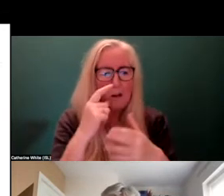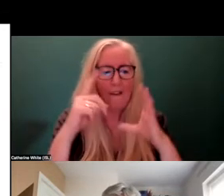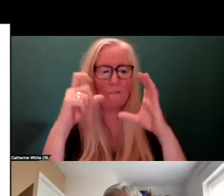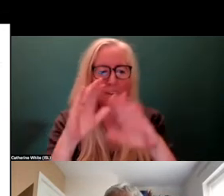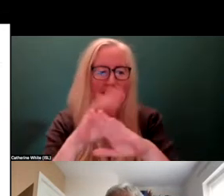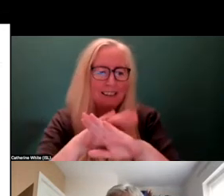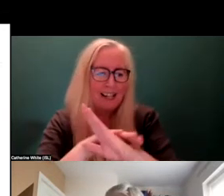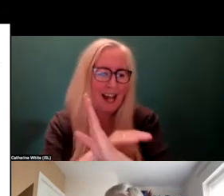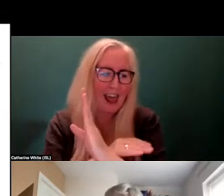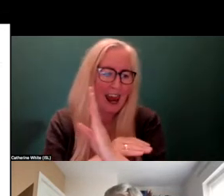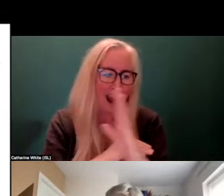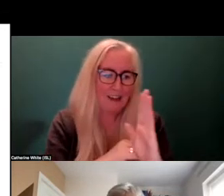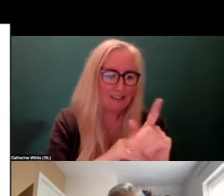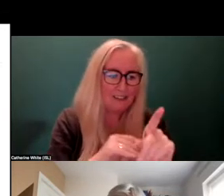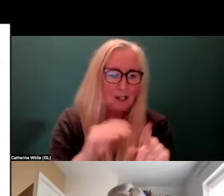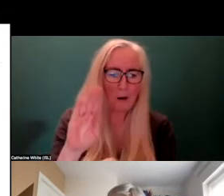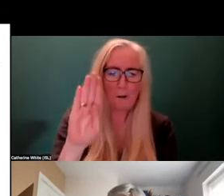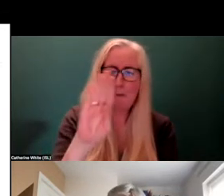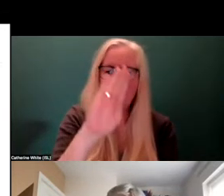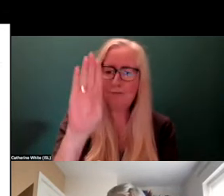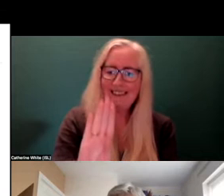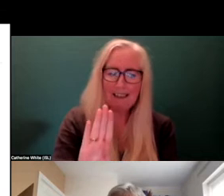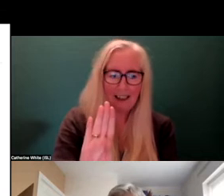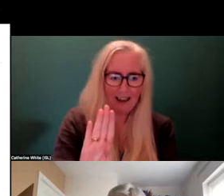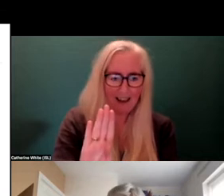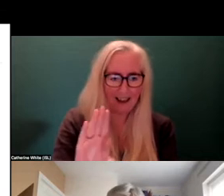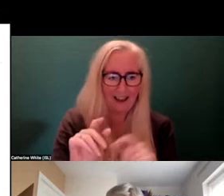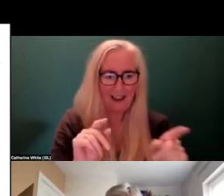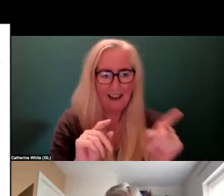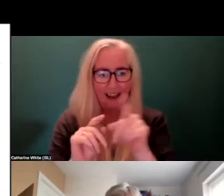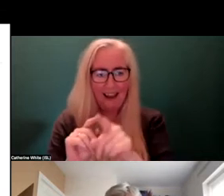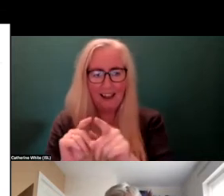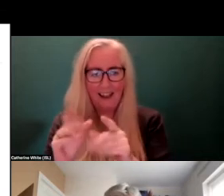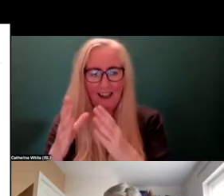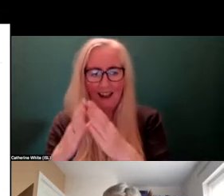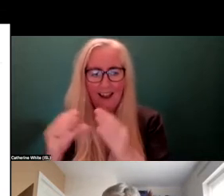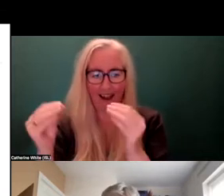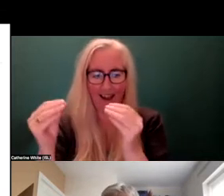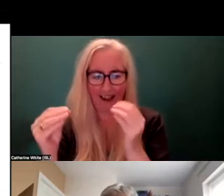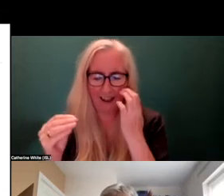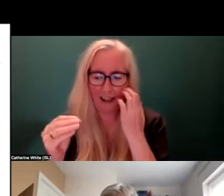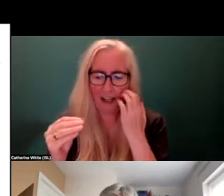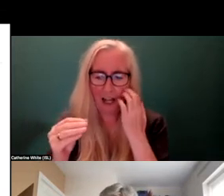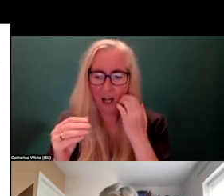The photo on the left is of Sao Paulo in Brazil, and shows the favela being walled off from an affluent neighbourhood.